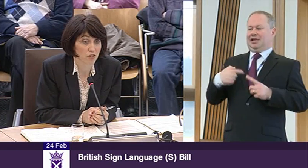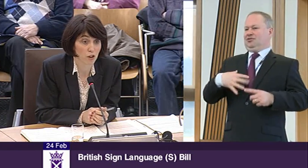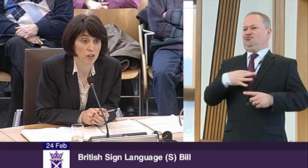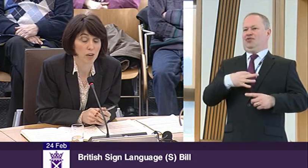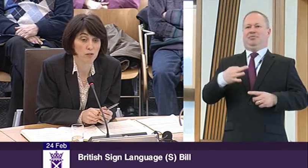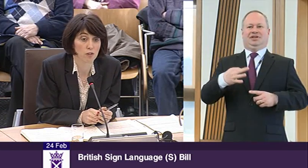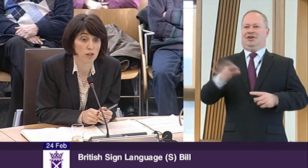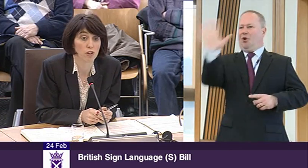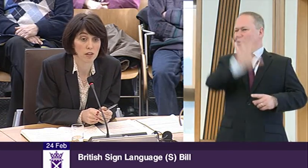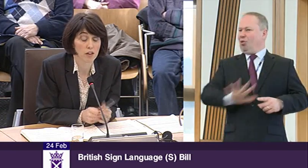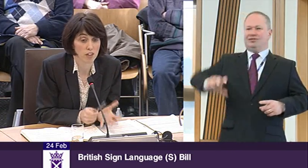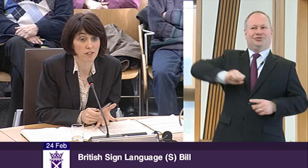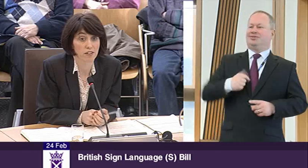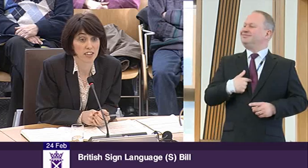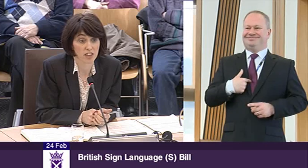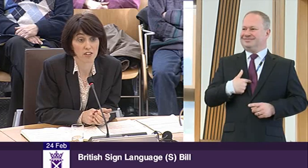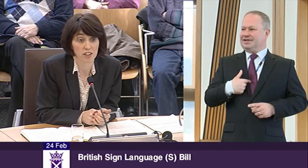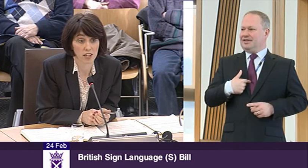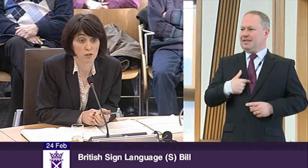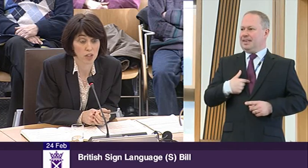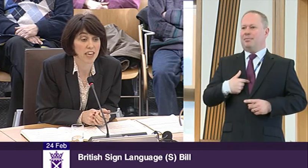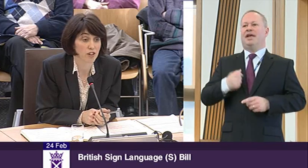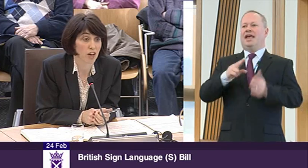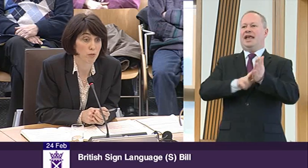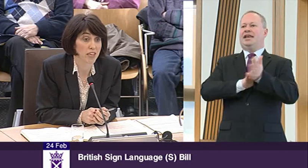I cannot speak on behalf of the whole of NHS Scotland, but I know that NHS Greater Glasgow